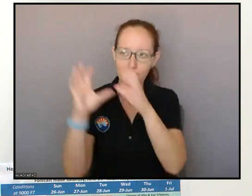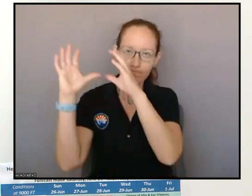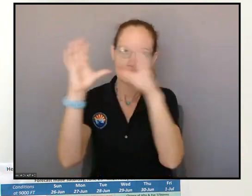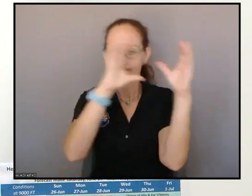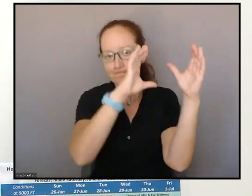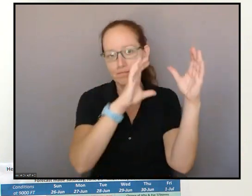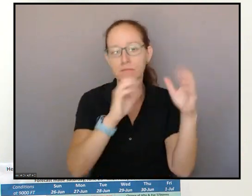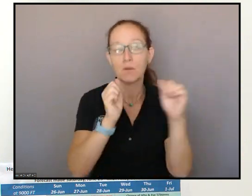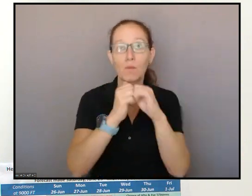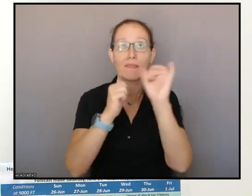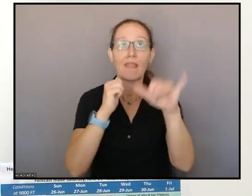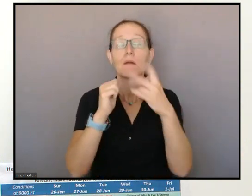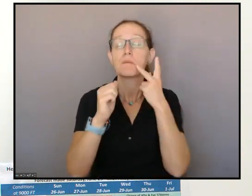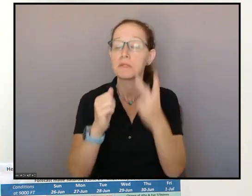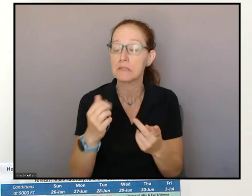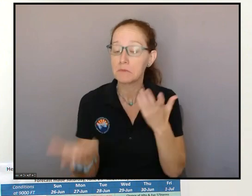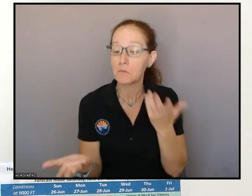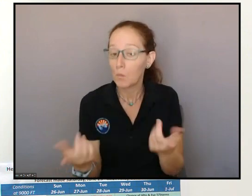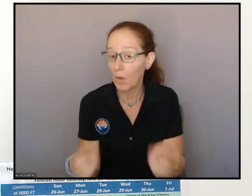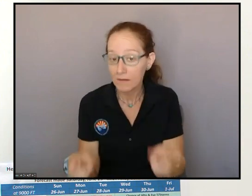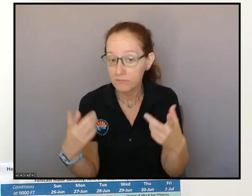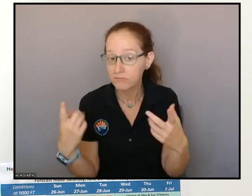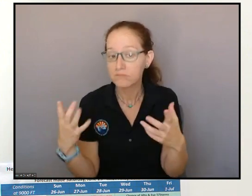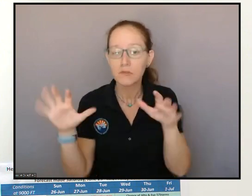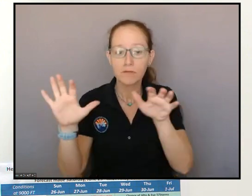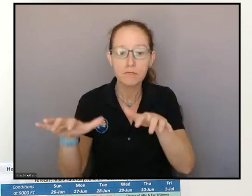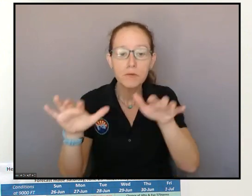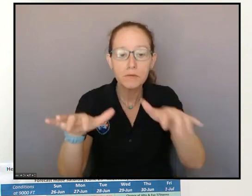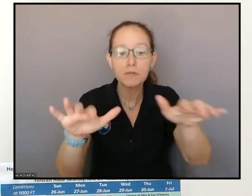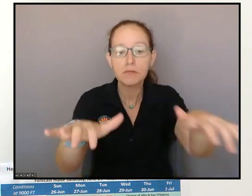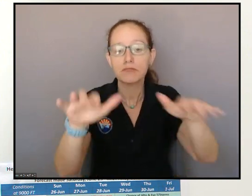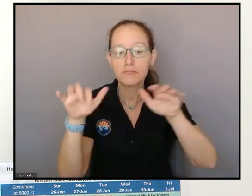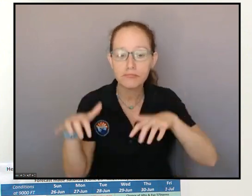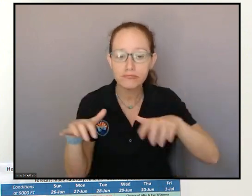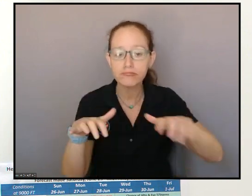cool for this time of year. Uh well below avergae so definitely